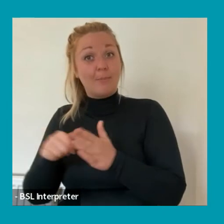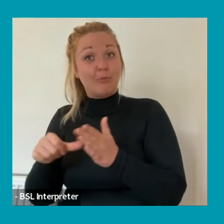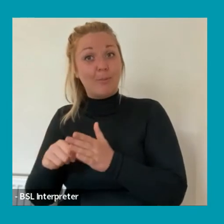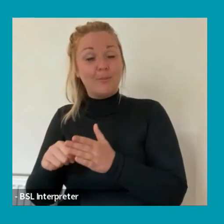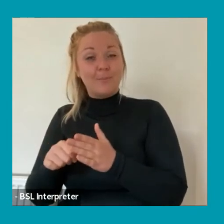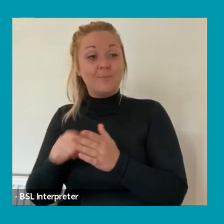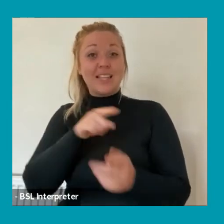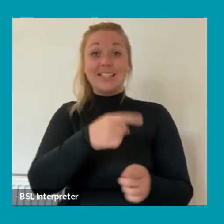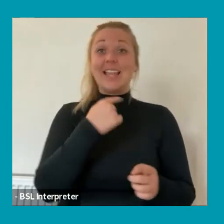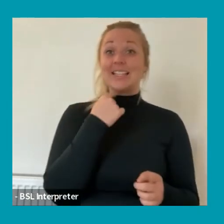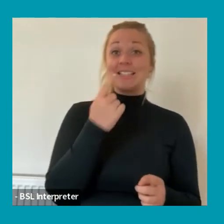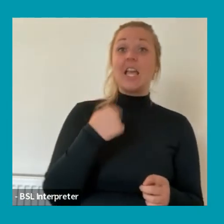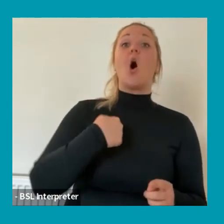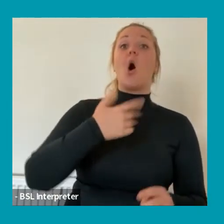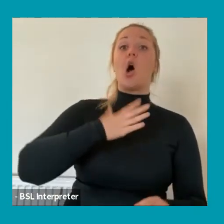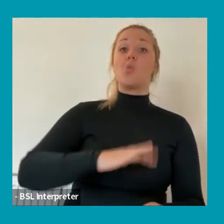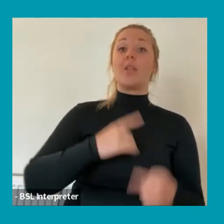It is us that need to change in that scenario.